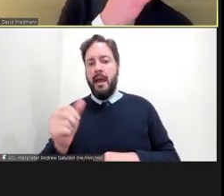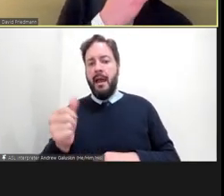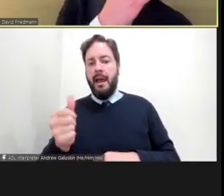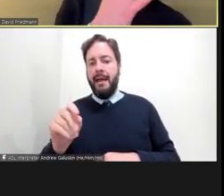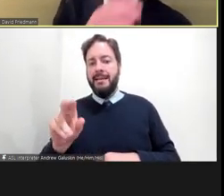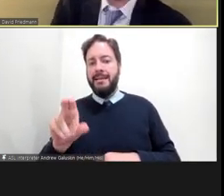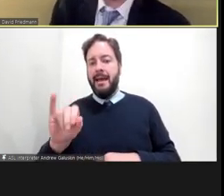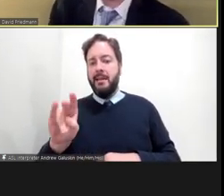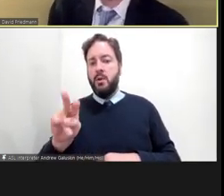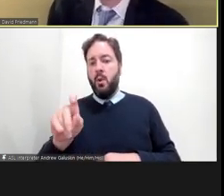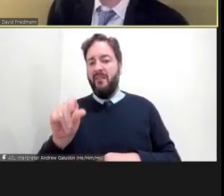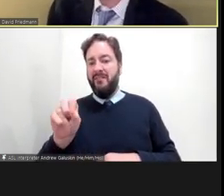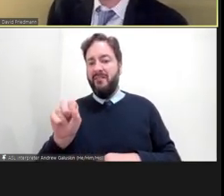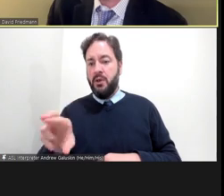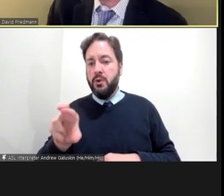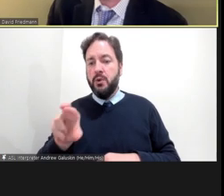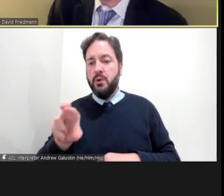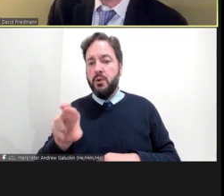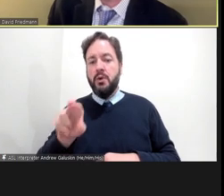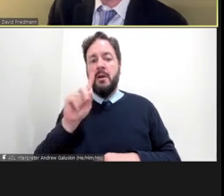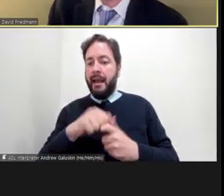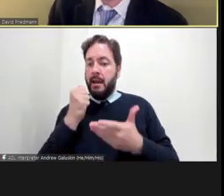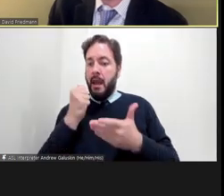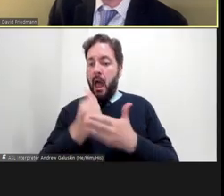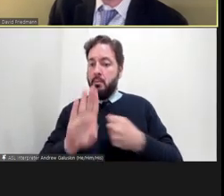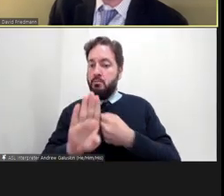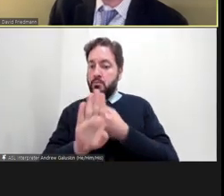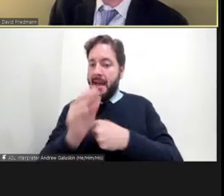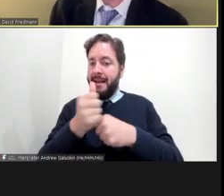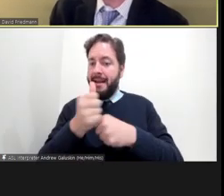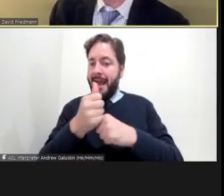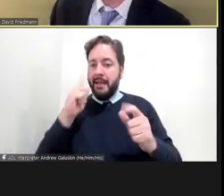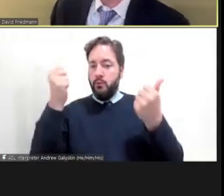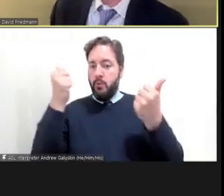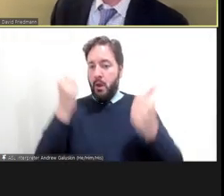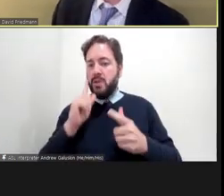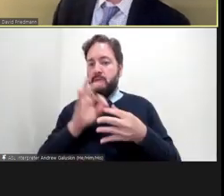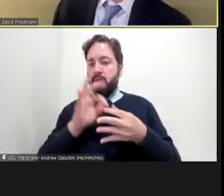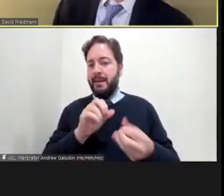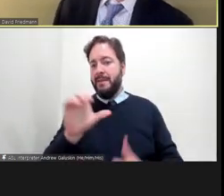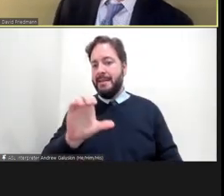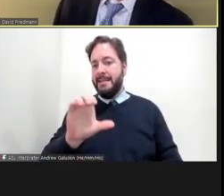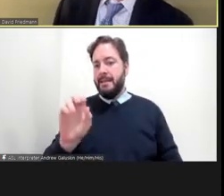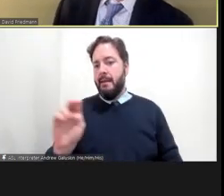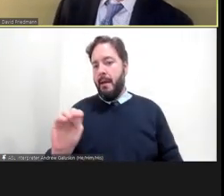the hearing loss that might otherwise occur related to CMV.